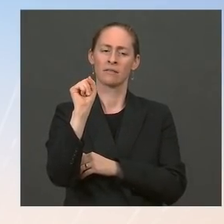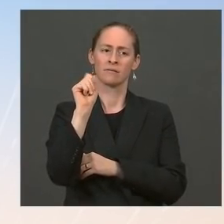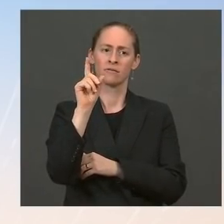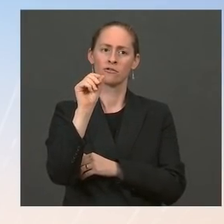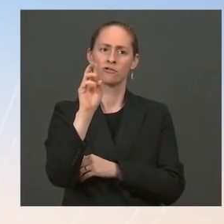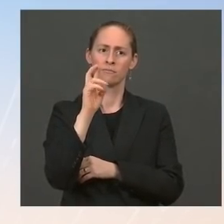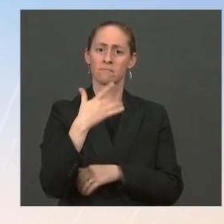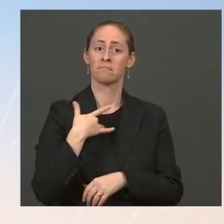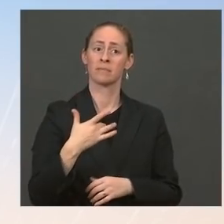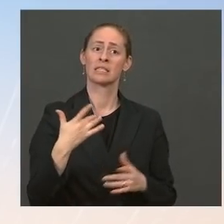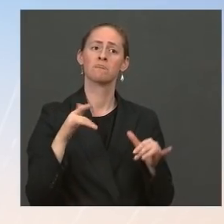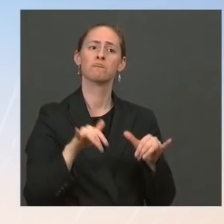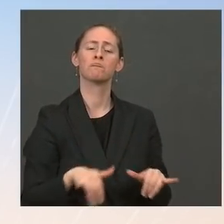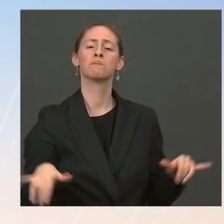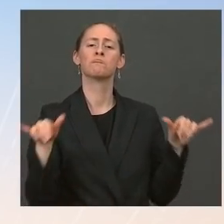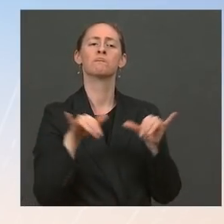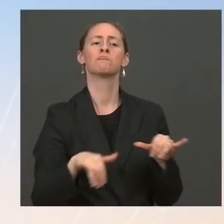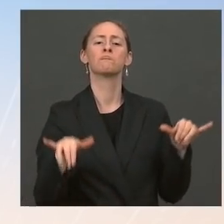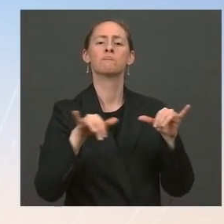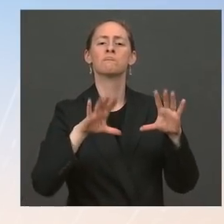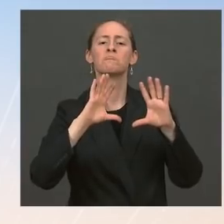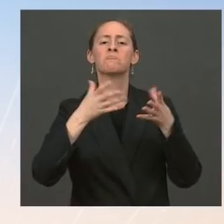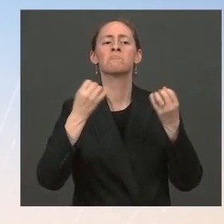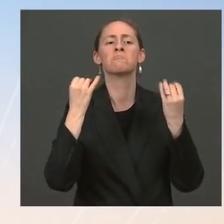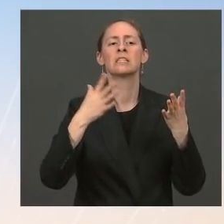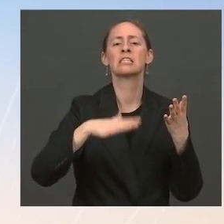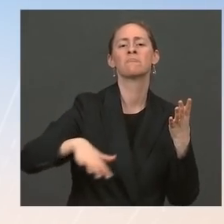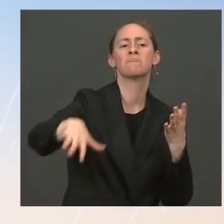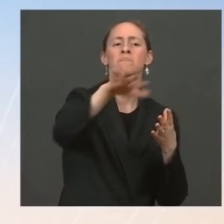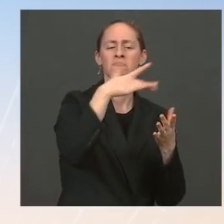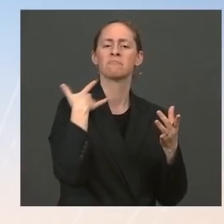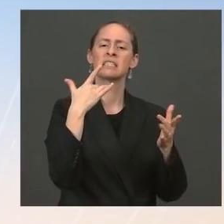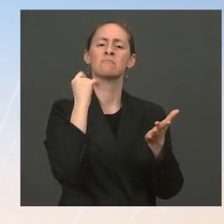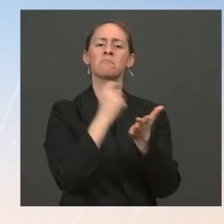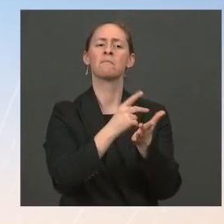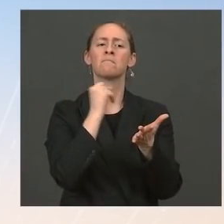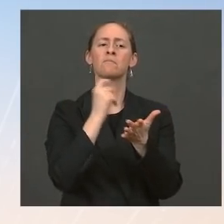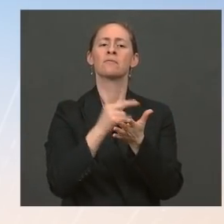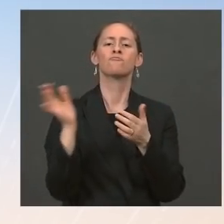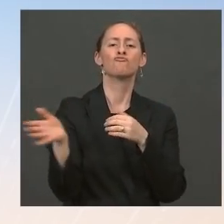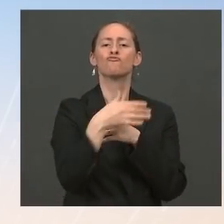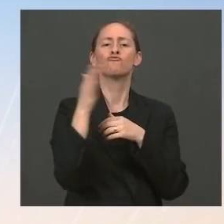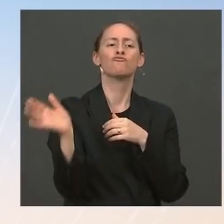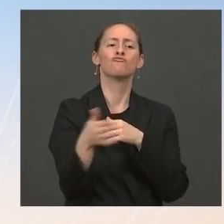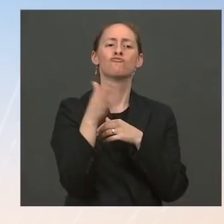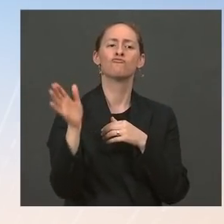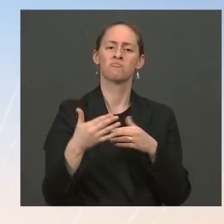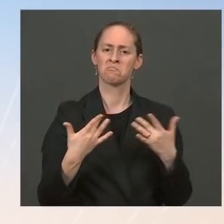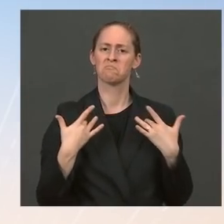I mean, Democrats and Republicans. And they could just be voted through or passed through through unanimous consent. You don't need to use